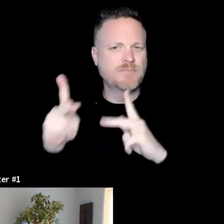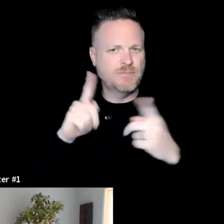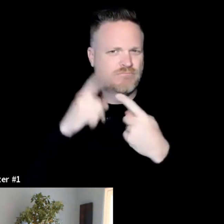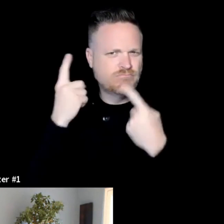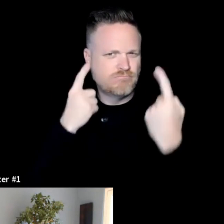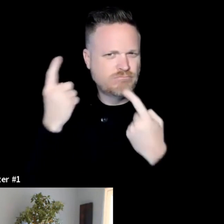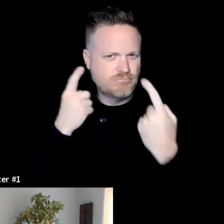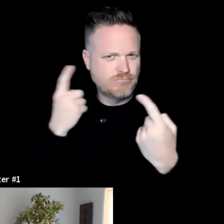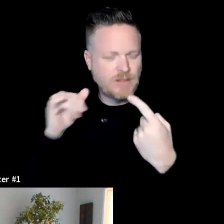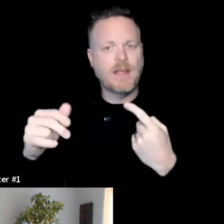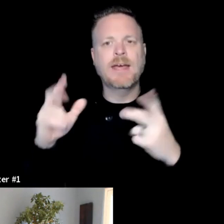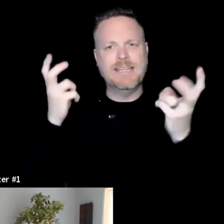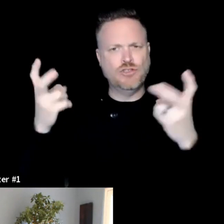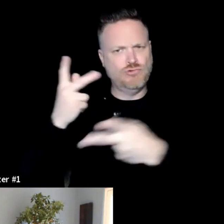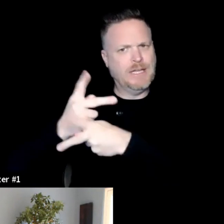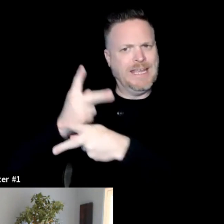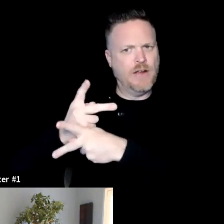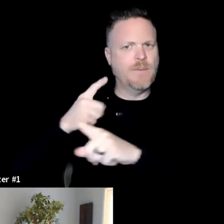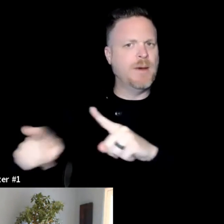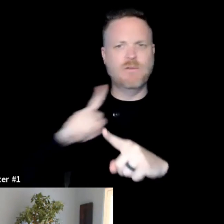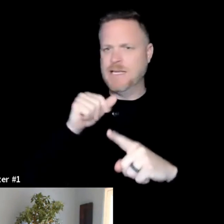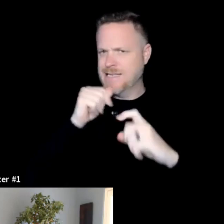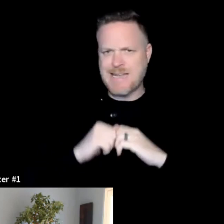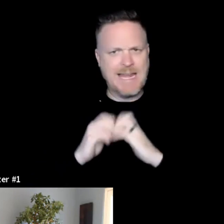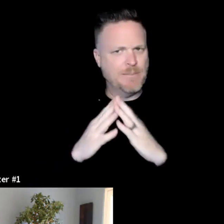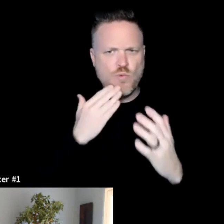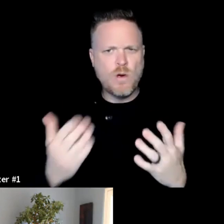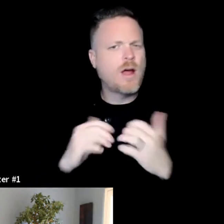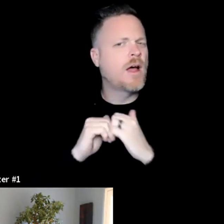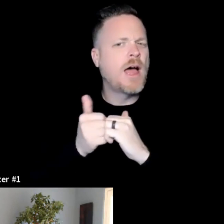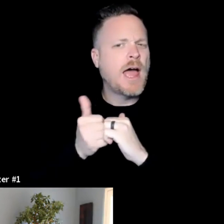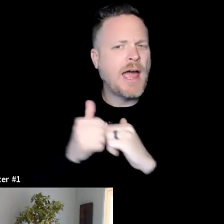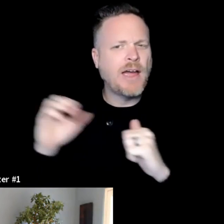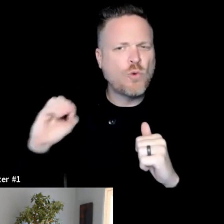care of but it is not implemented well. How has Oregon gotten this permeated all